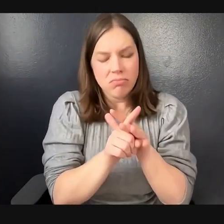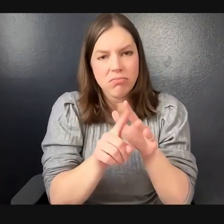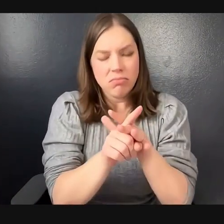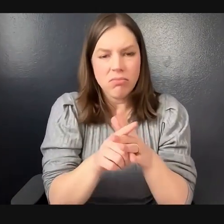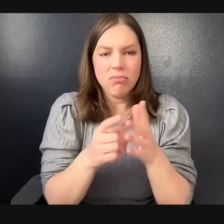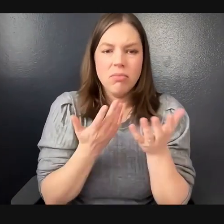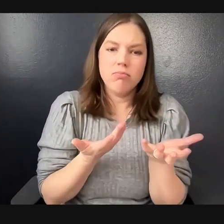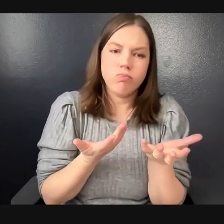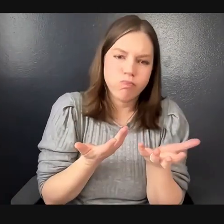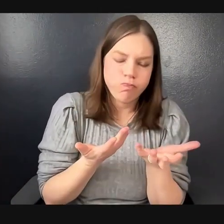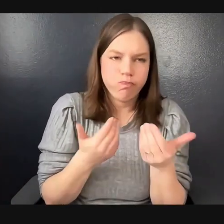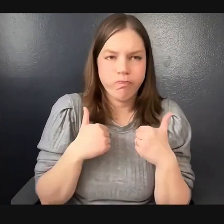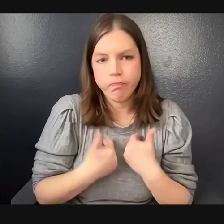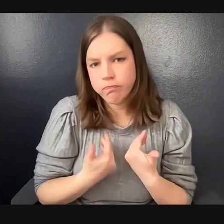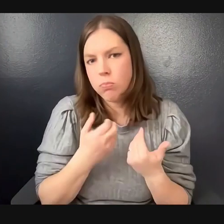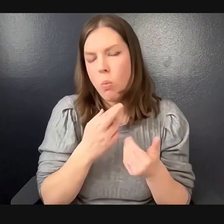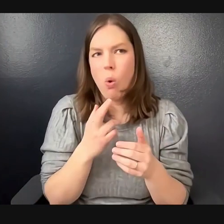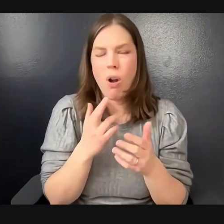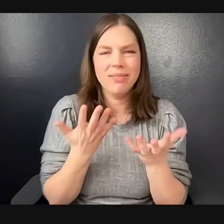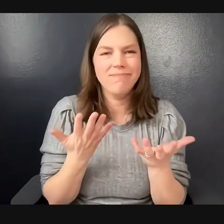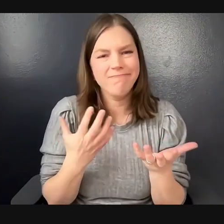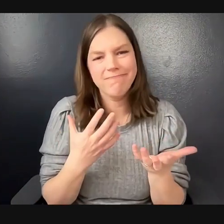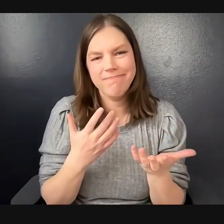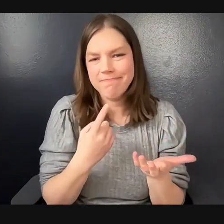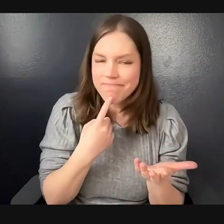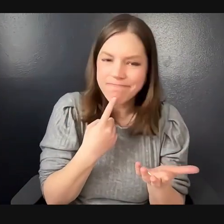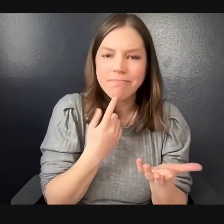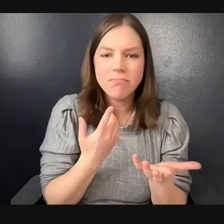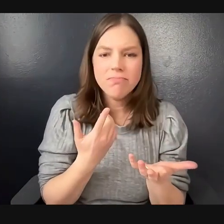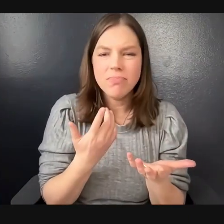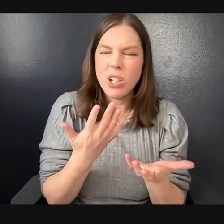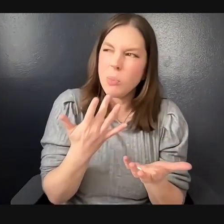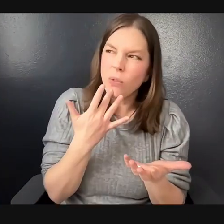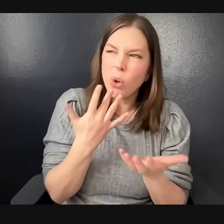had with this grievance has been so disappointing to you,